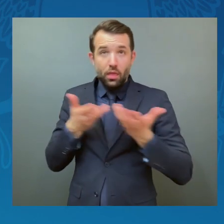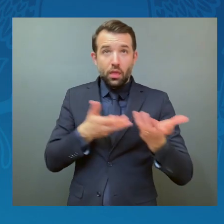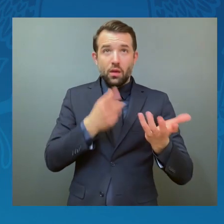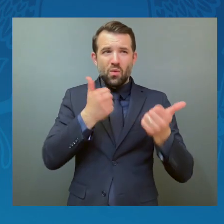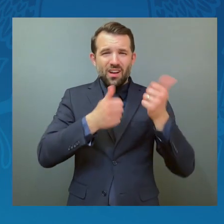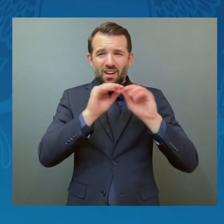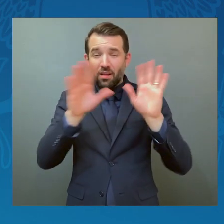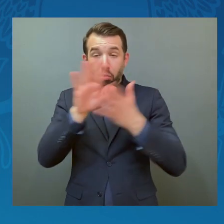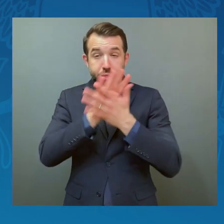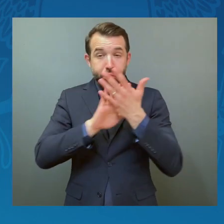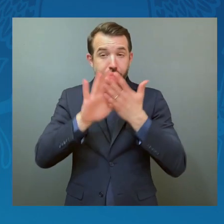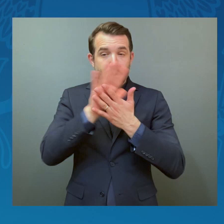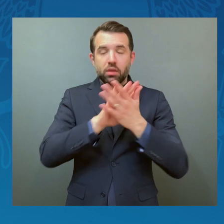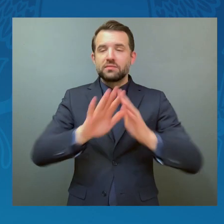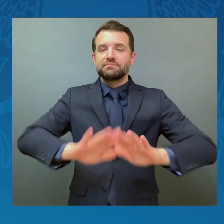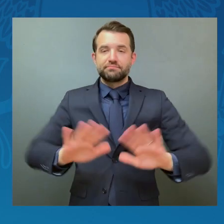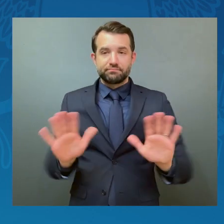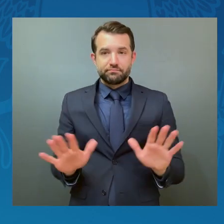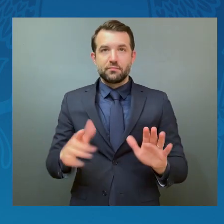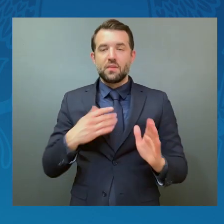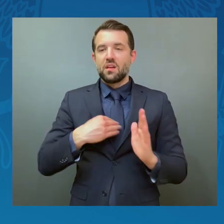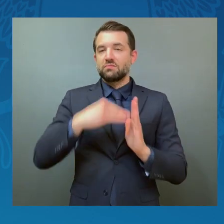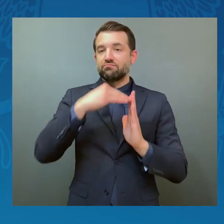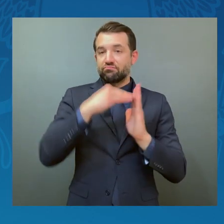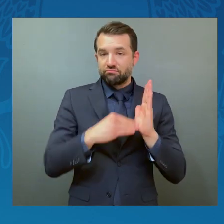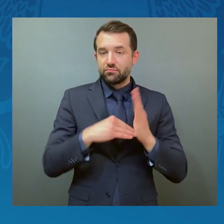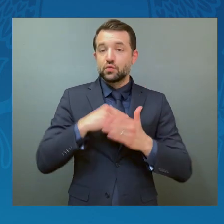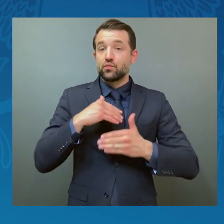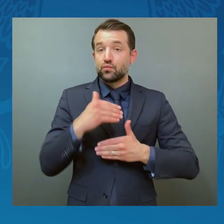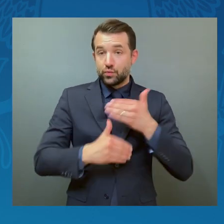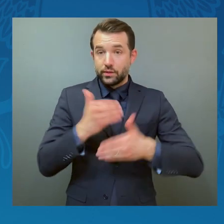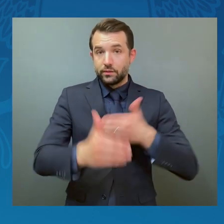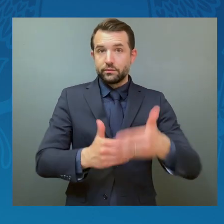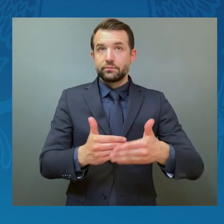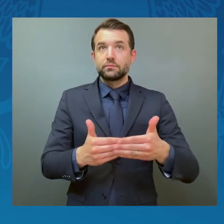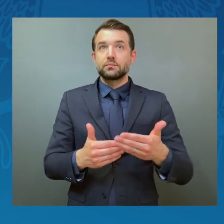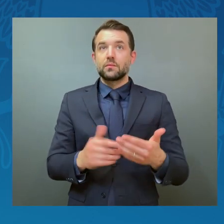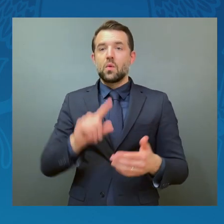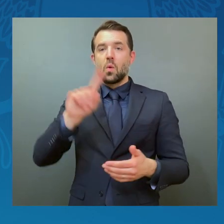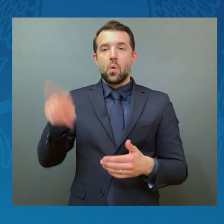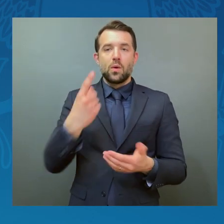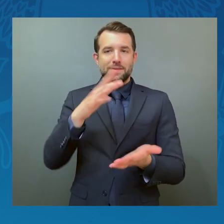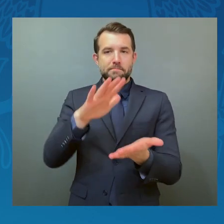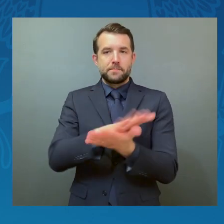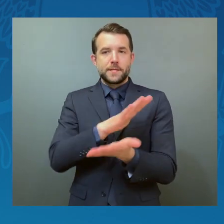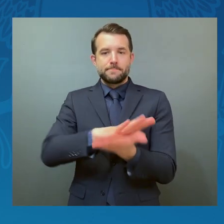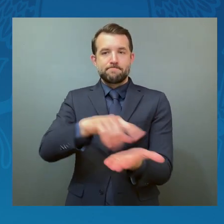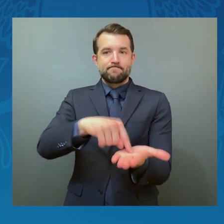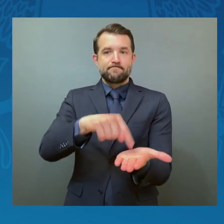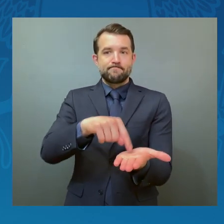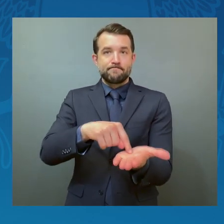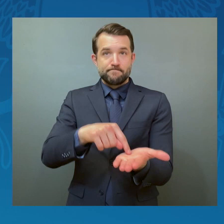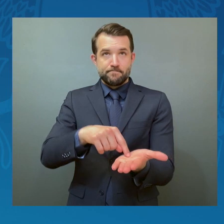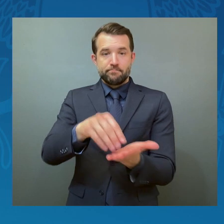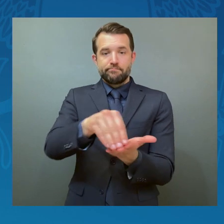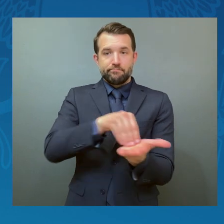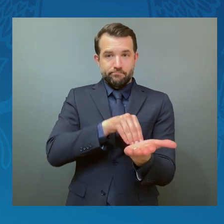The application also can only be completed on paper as it currently exists, and it requires veterans